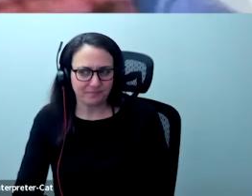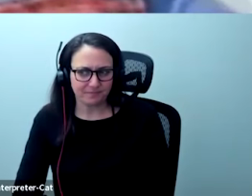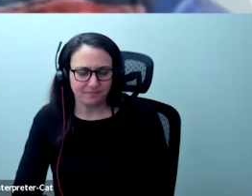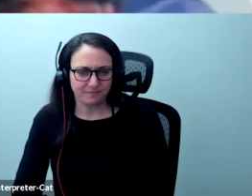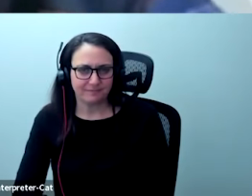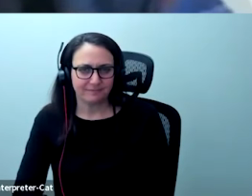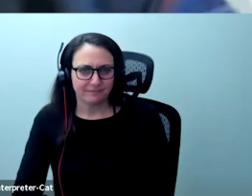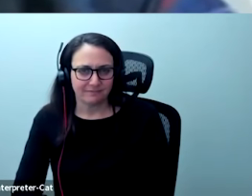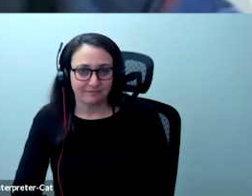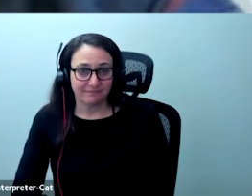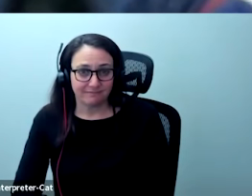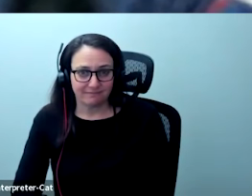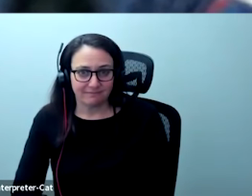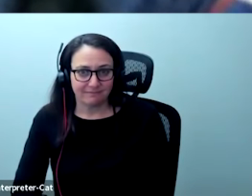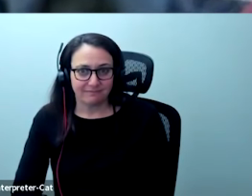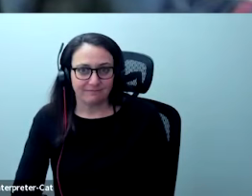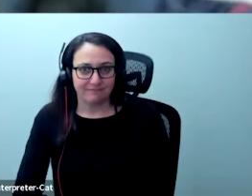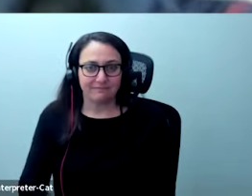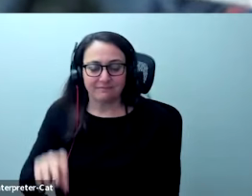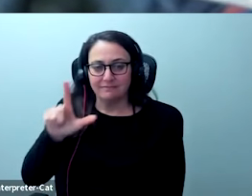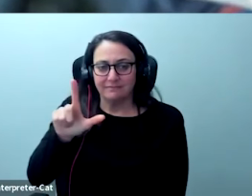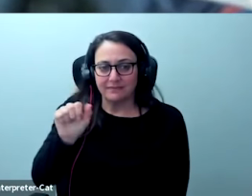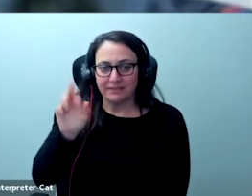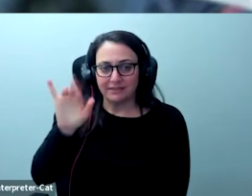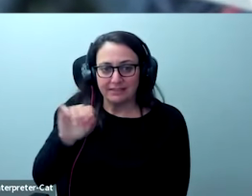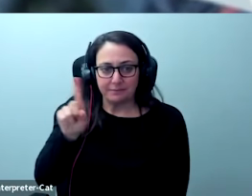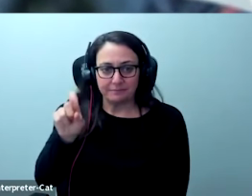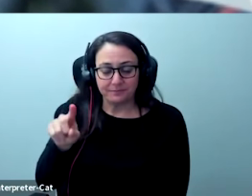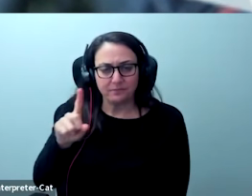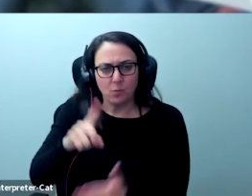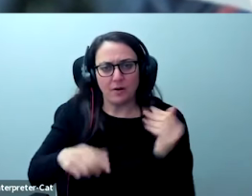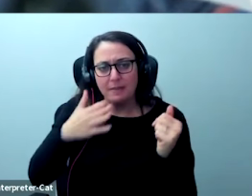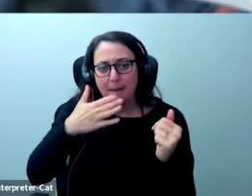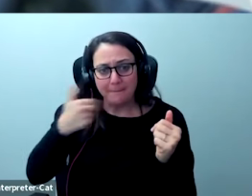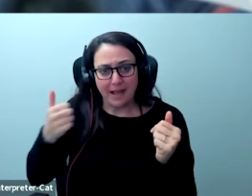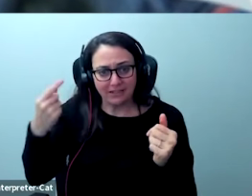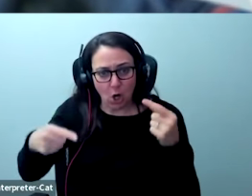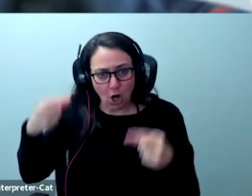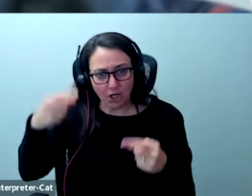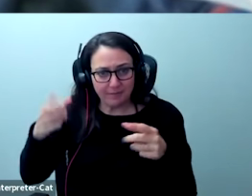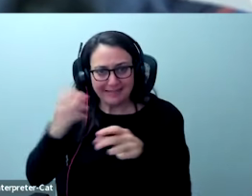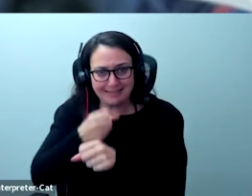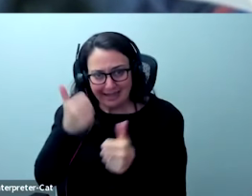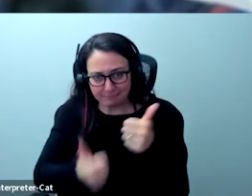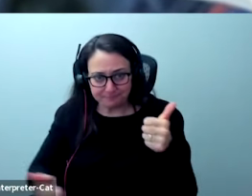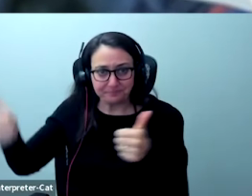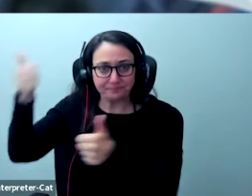Thanks. Next question is from Larry, "What are the best arguments "to get executives to dedicate resources